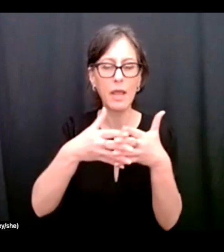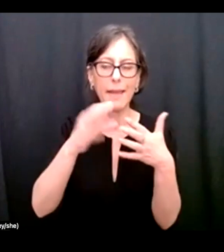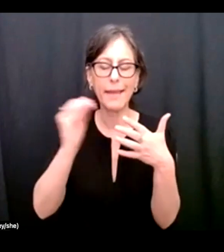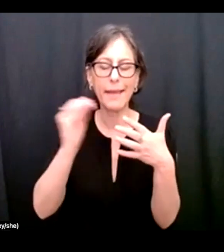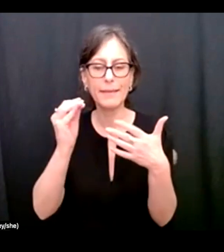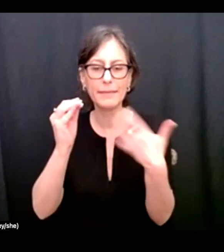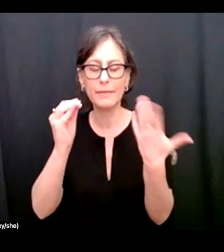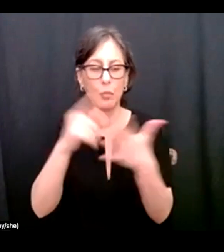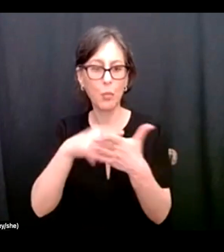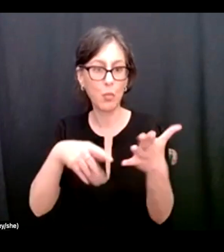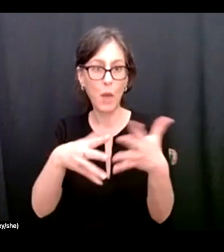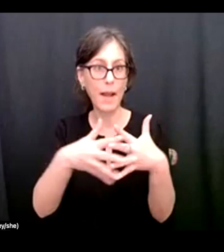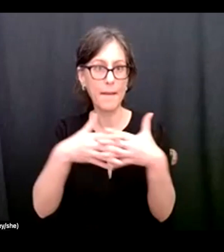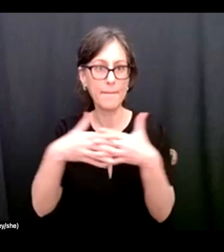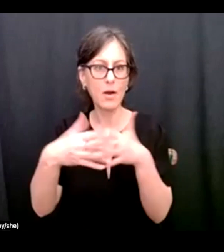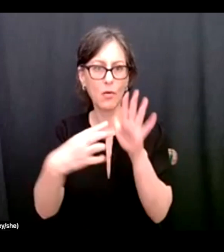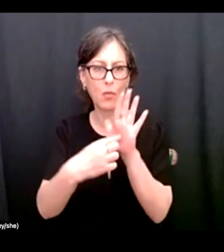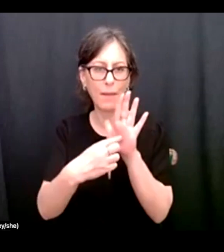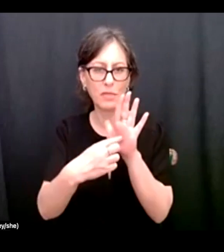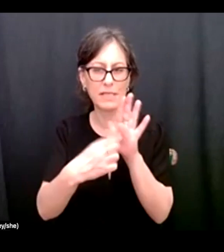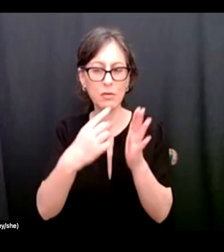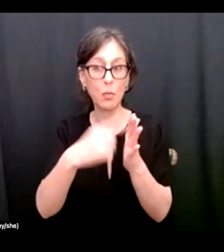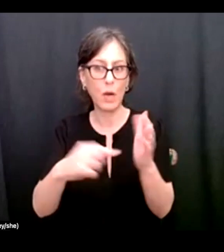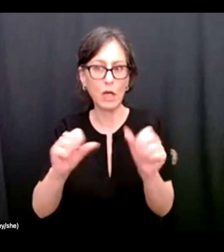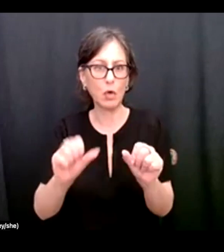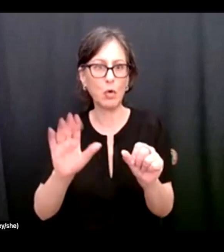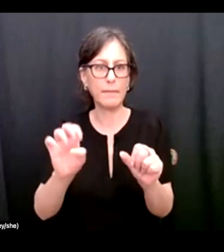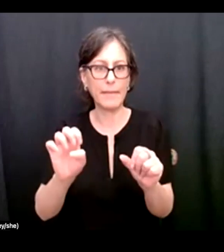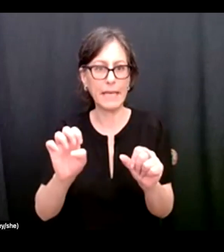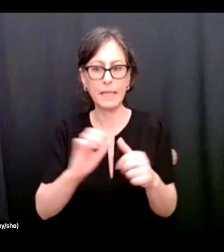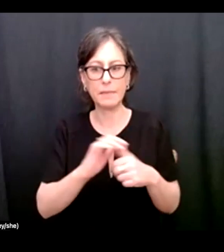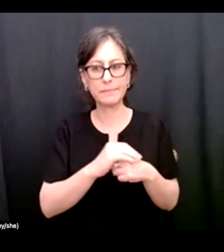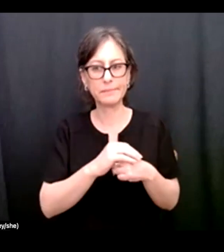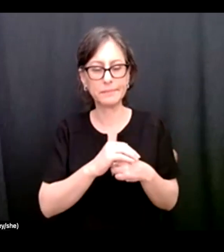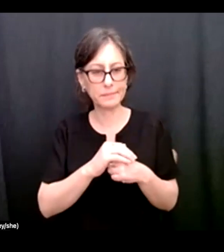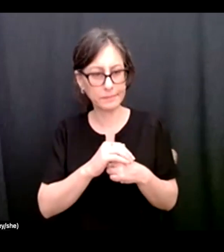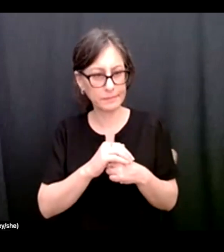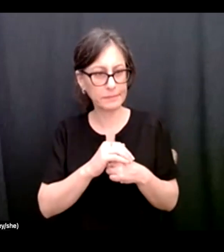America represents and what it could be, and in a way that isn't